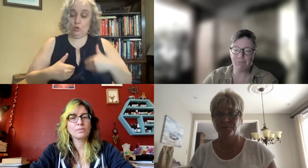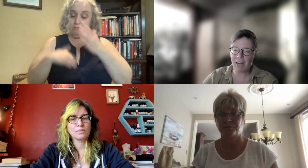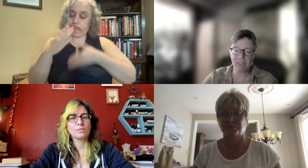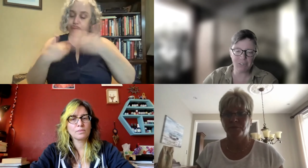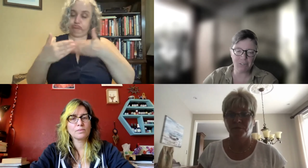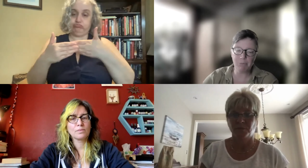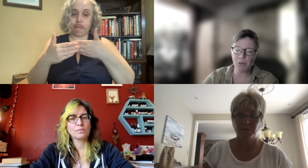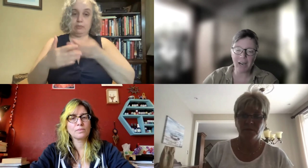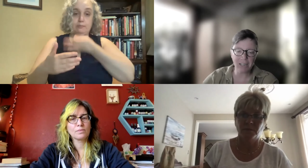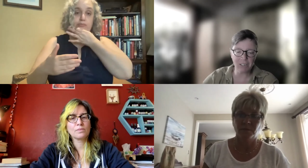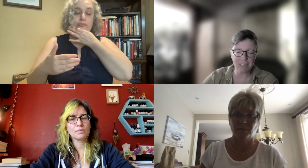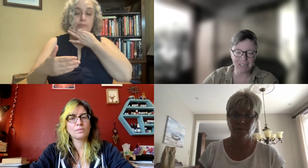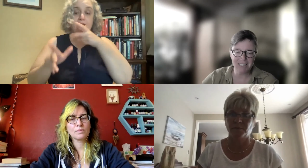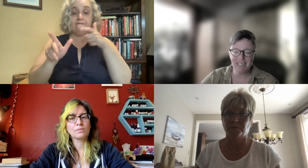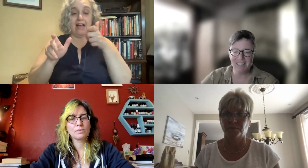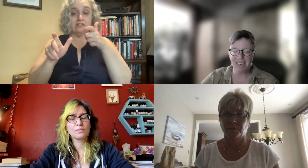faster, and more accurate.